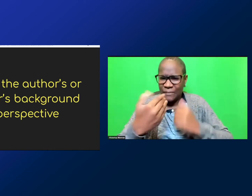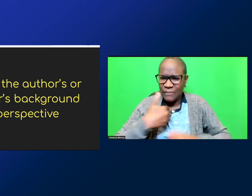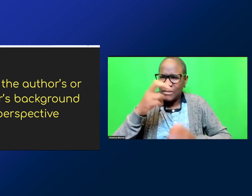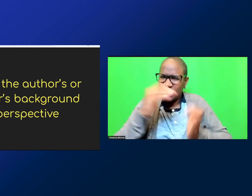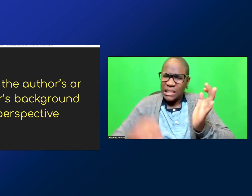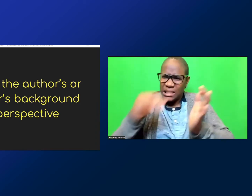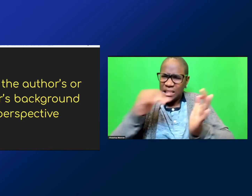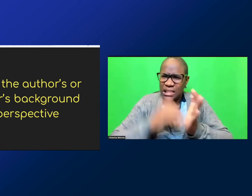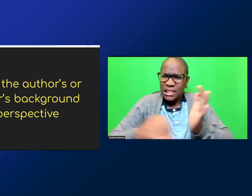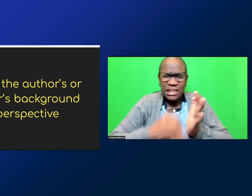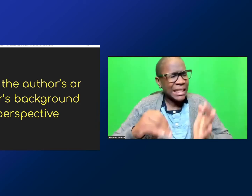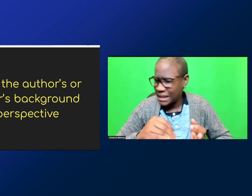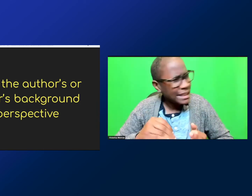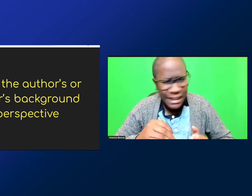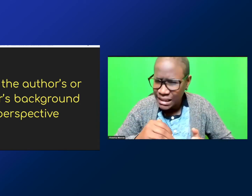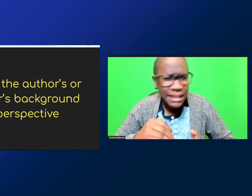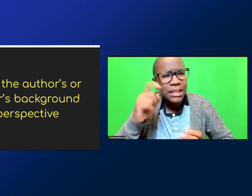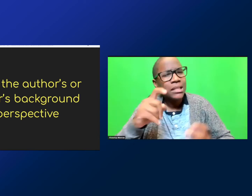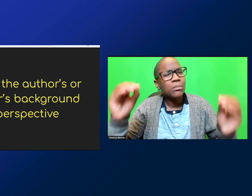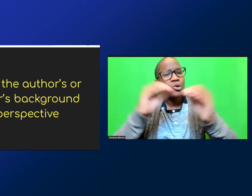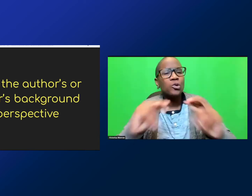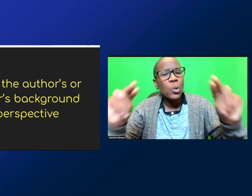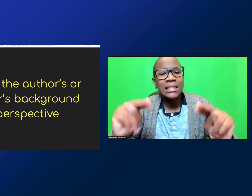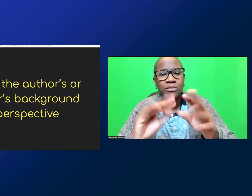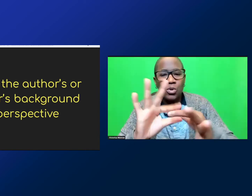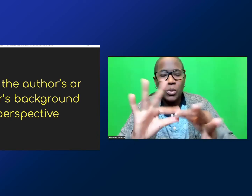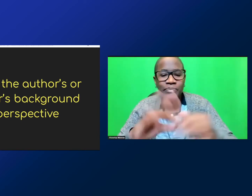so these different types of words and because they're usually done in kind of a rhythmic manner